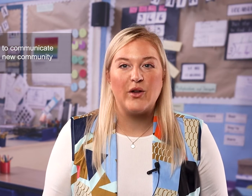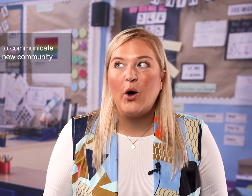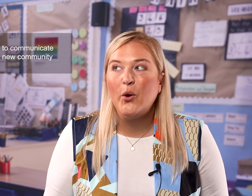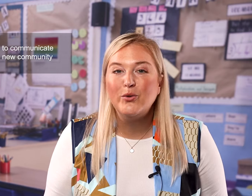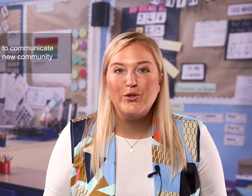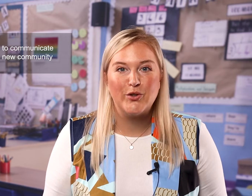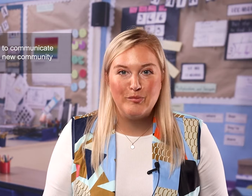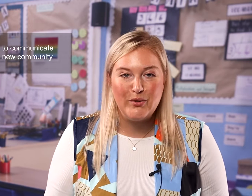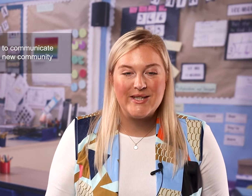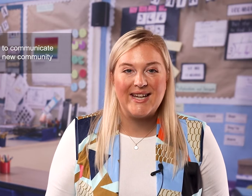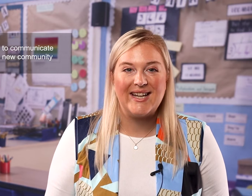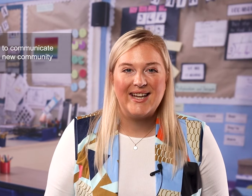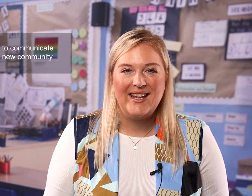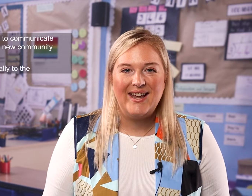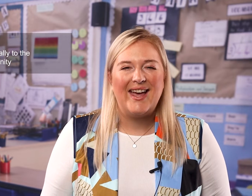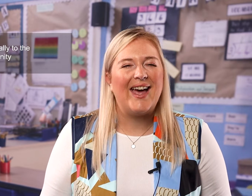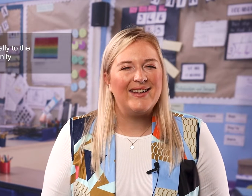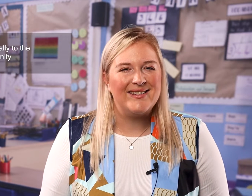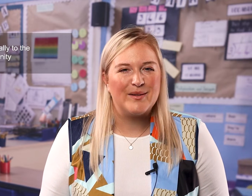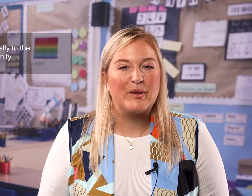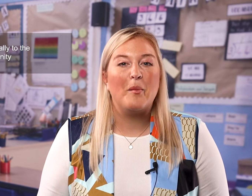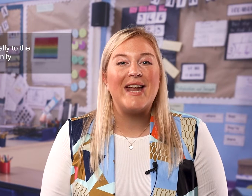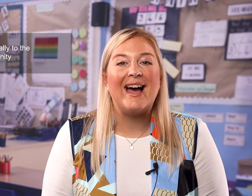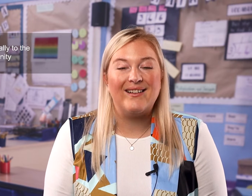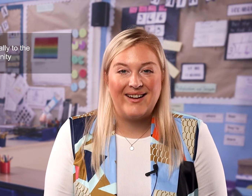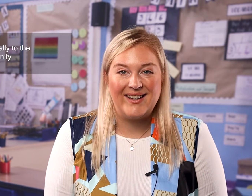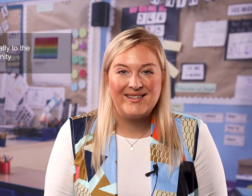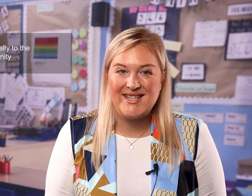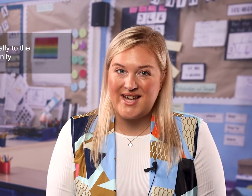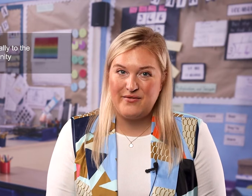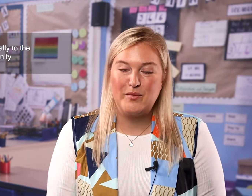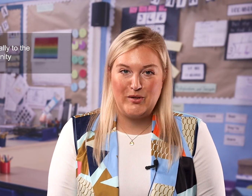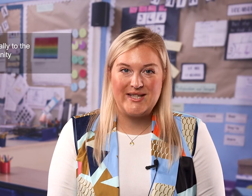with a whole new community and become an ally to the deaf community.